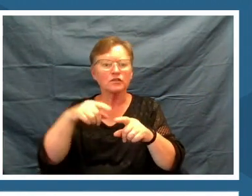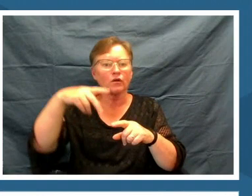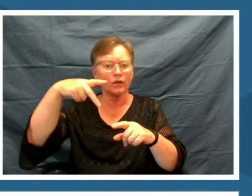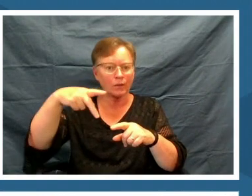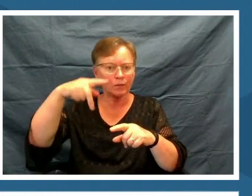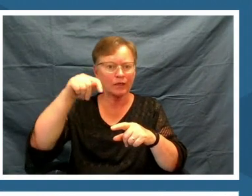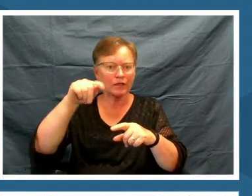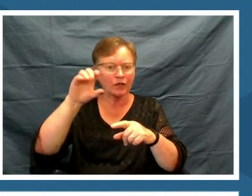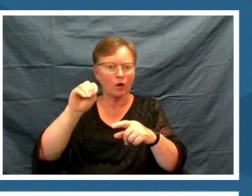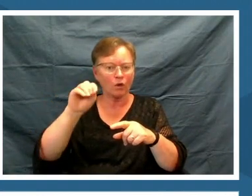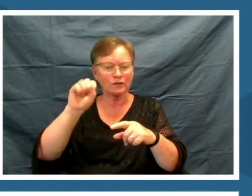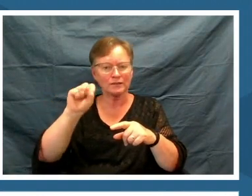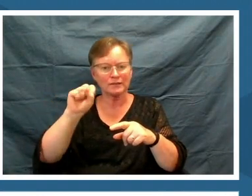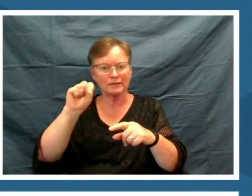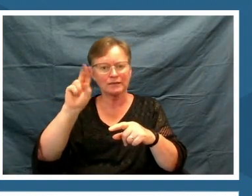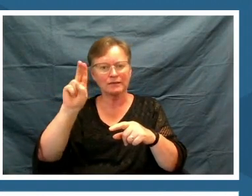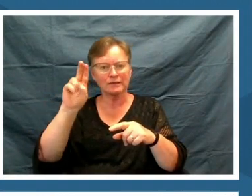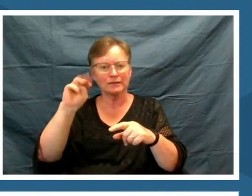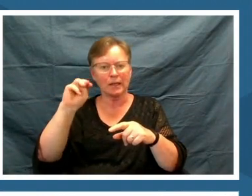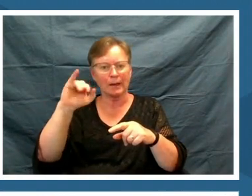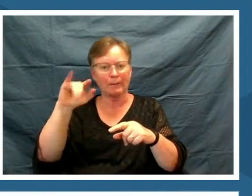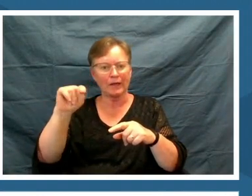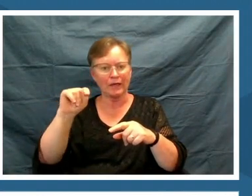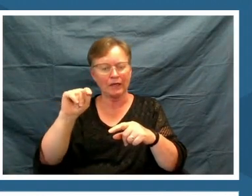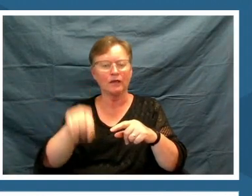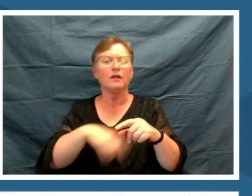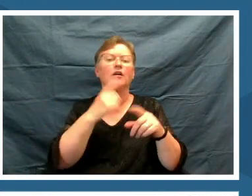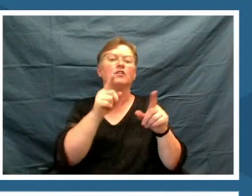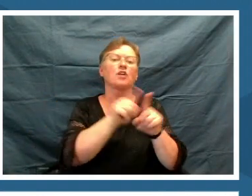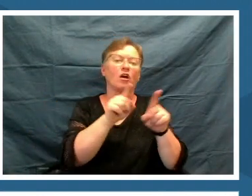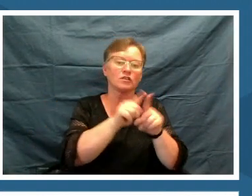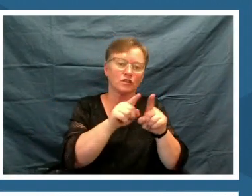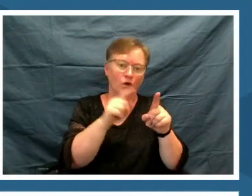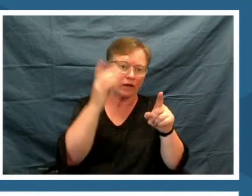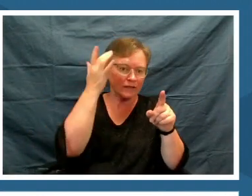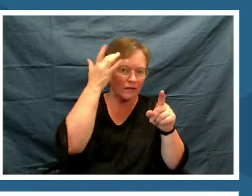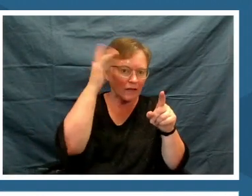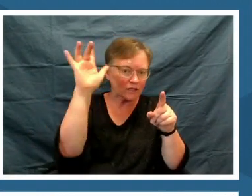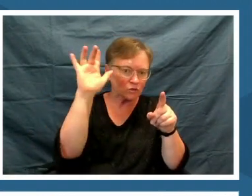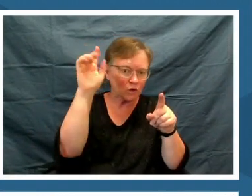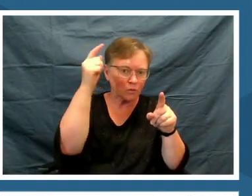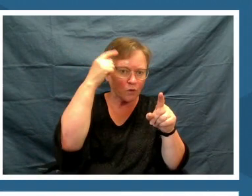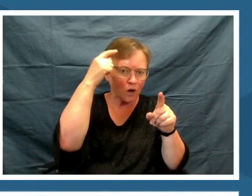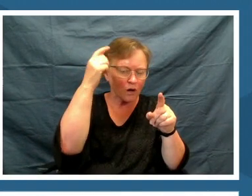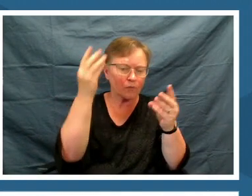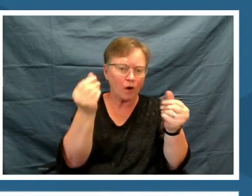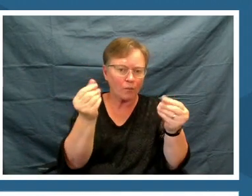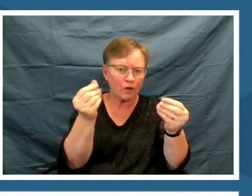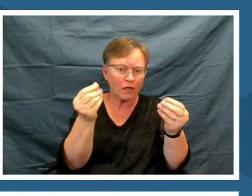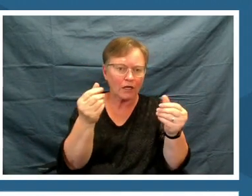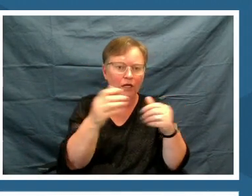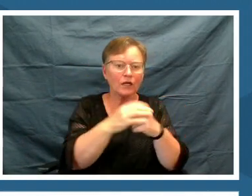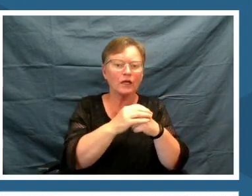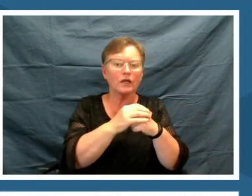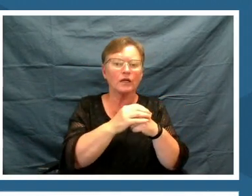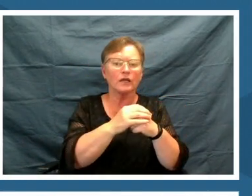and intellectual property i'll say hello to follow my avatar avatar teachers